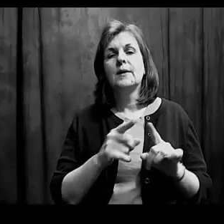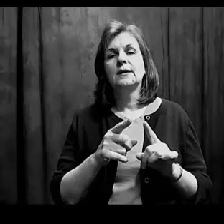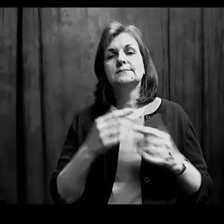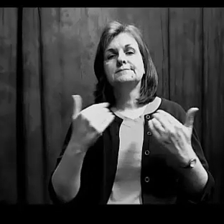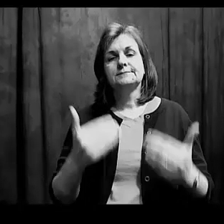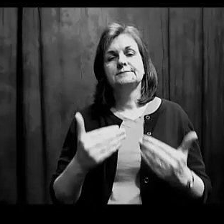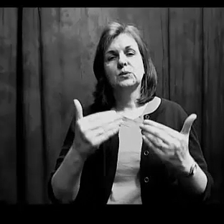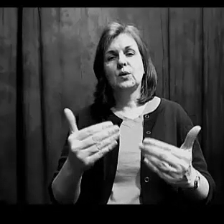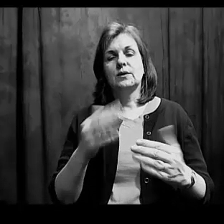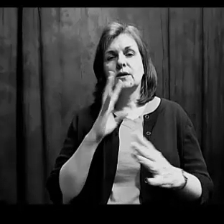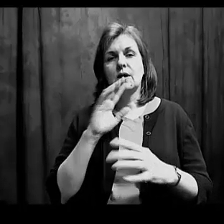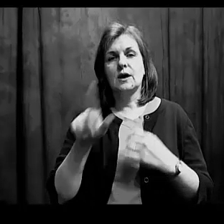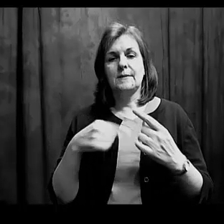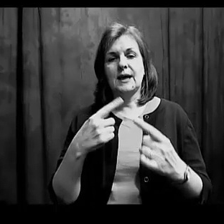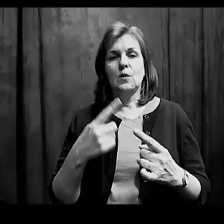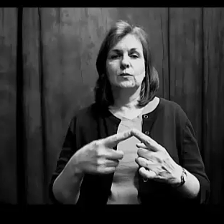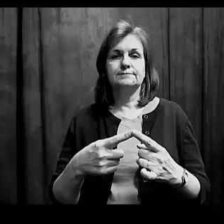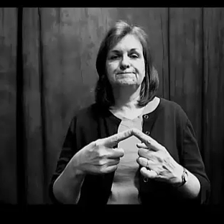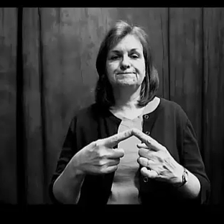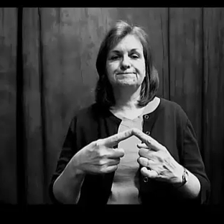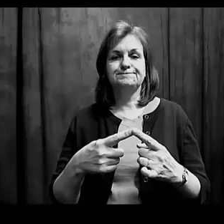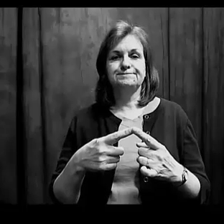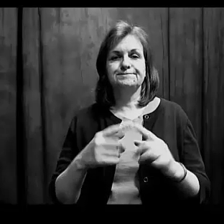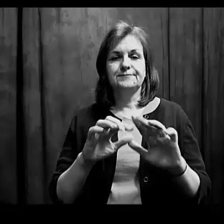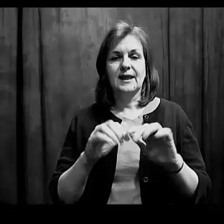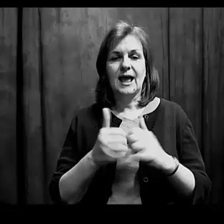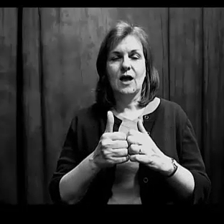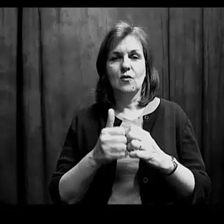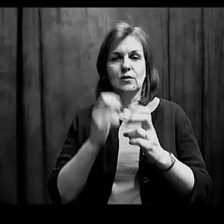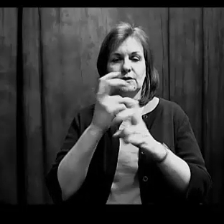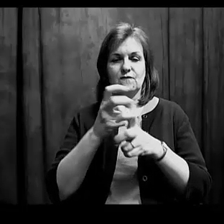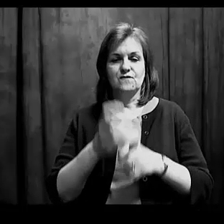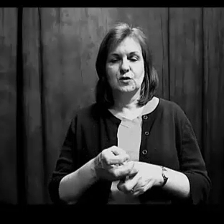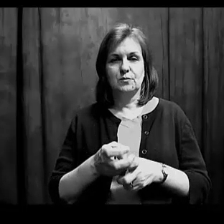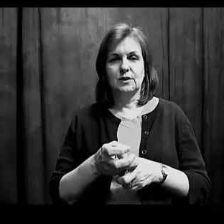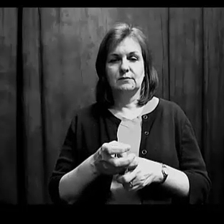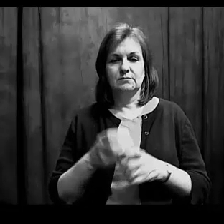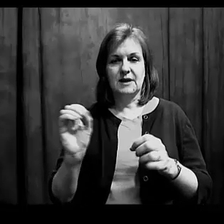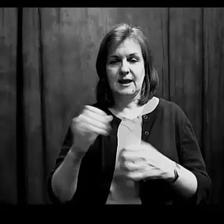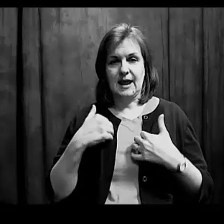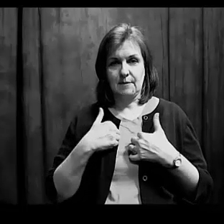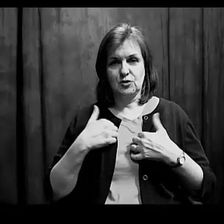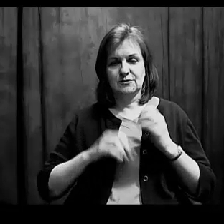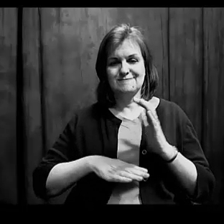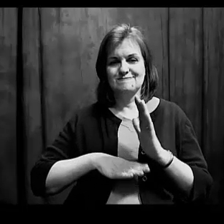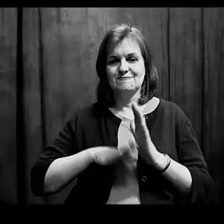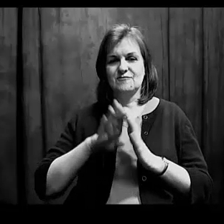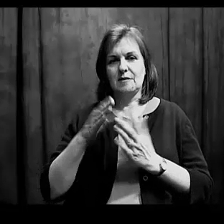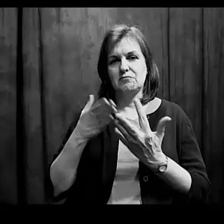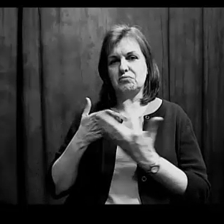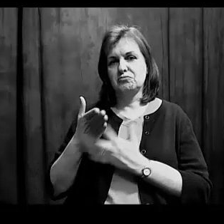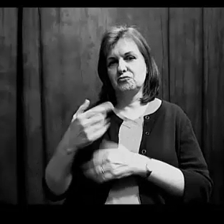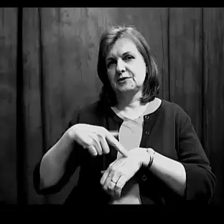chordates intro but we want to move on now and think about the development of vertebrates overtime and how